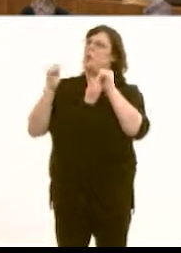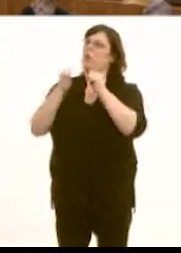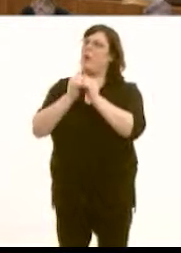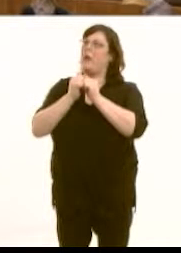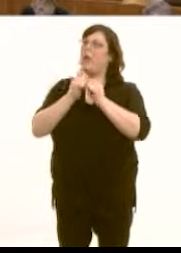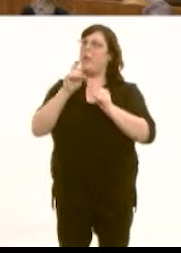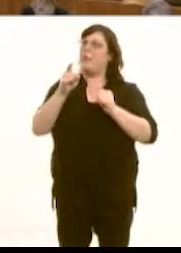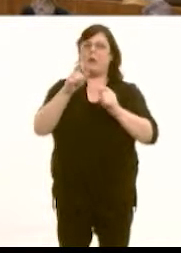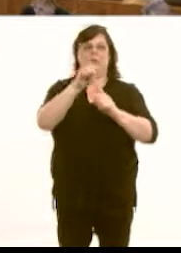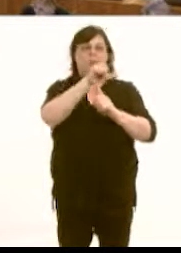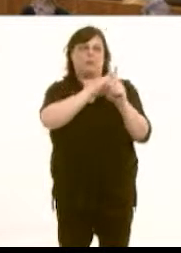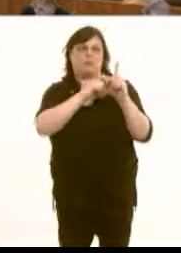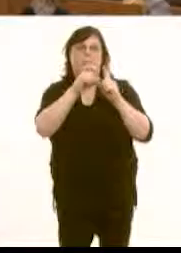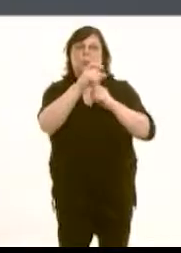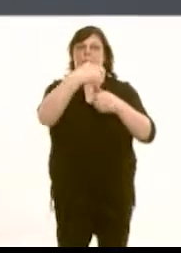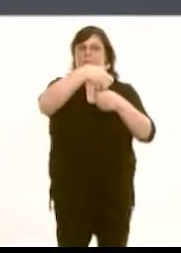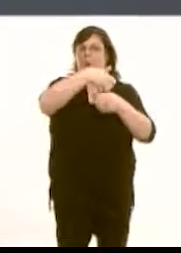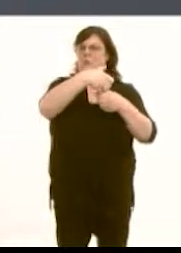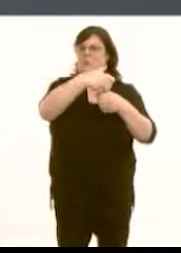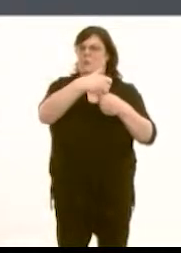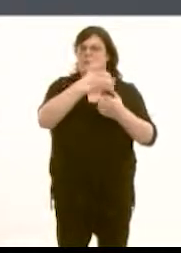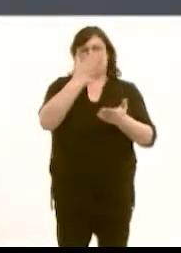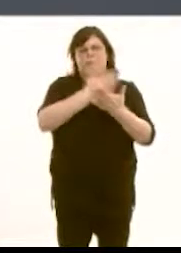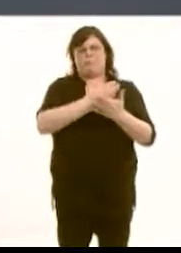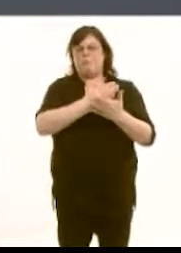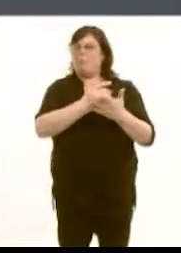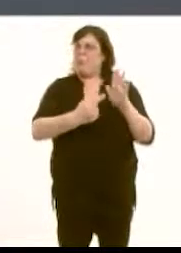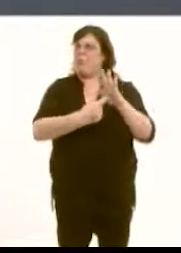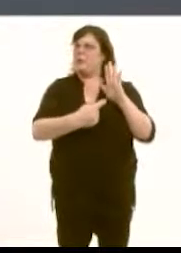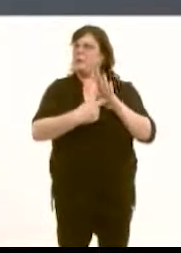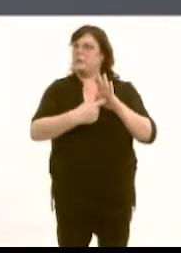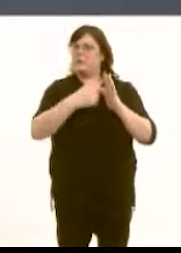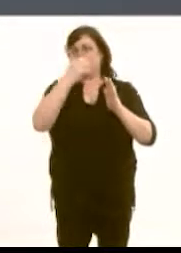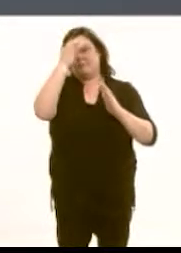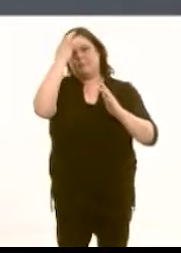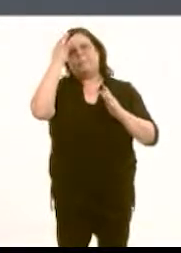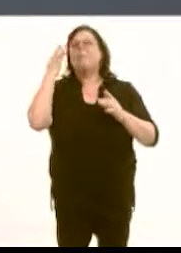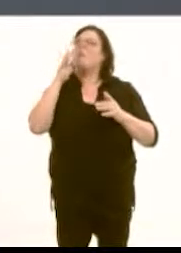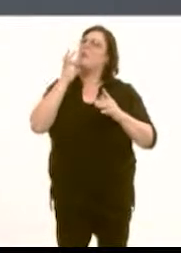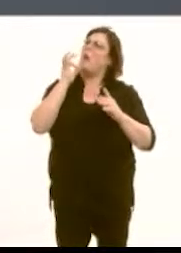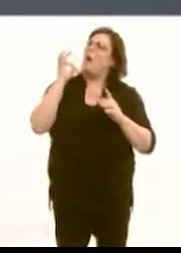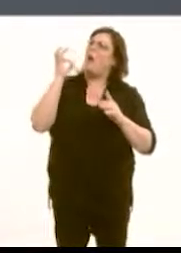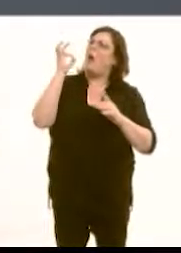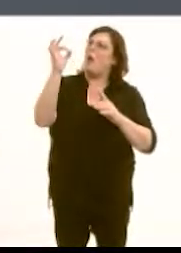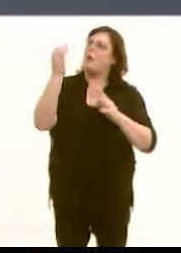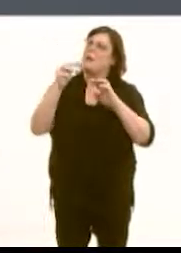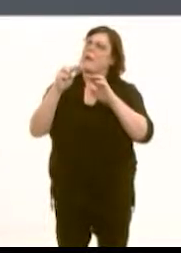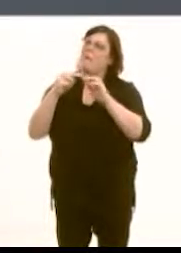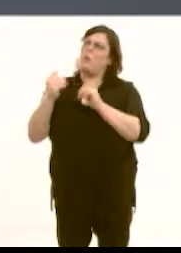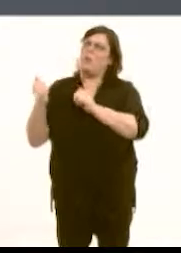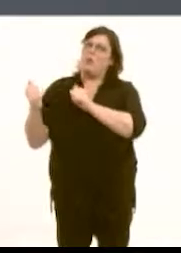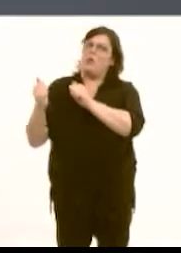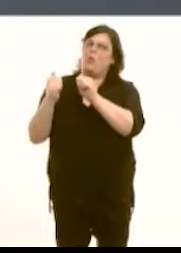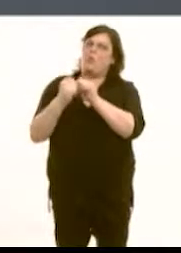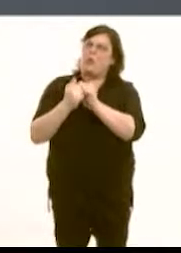is certainly an excellent initiative. First Minister, can you outline what further responsibilities may be transferred to pharmacies,